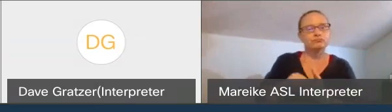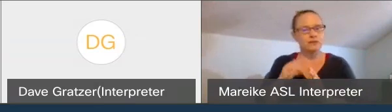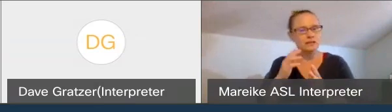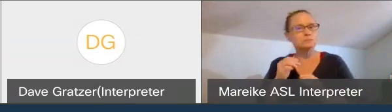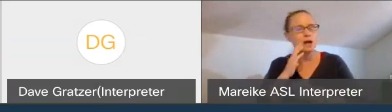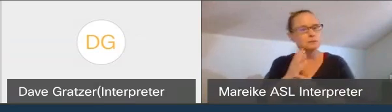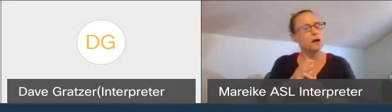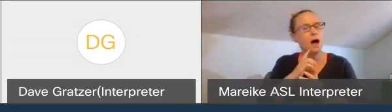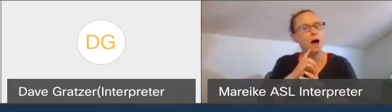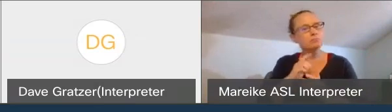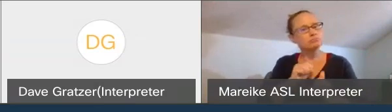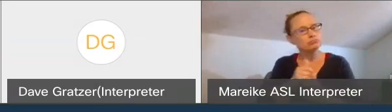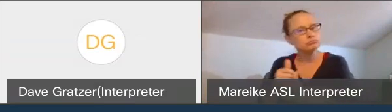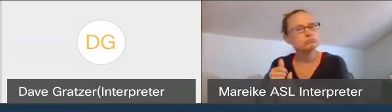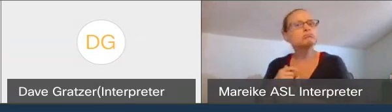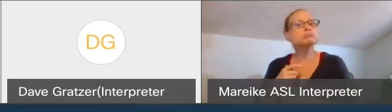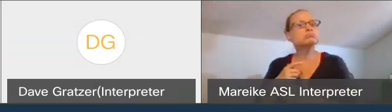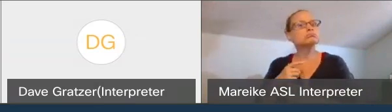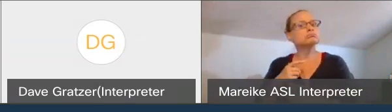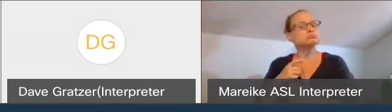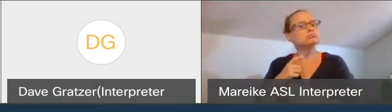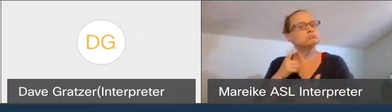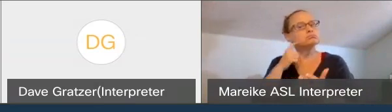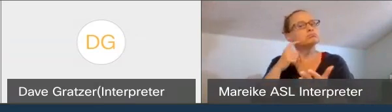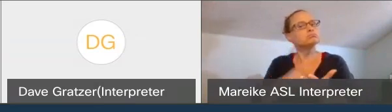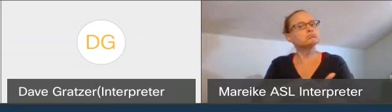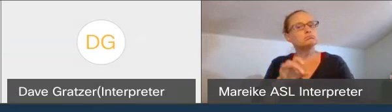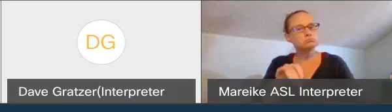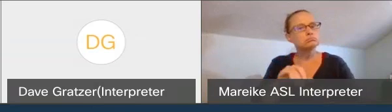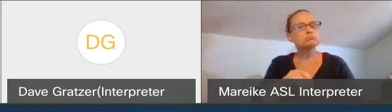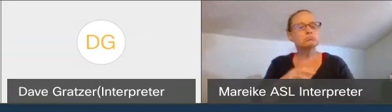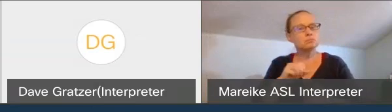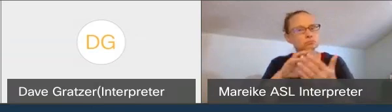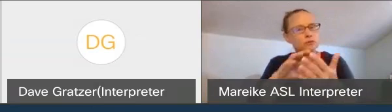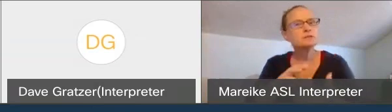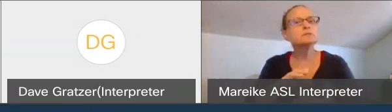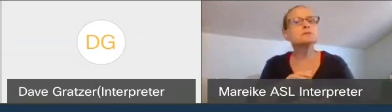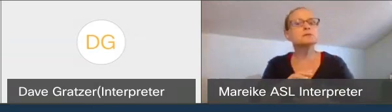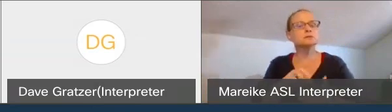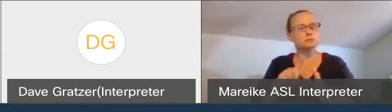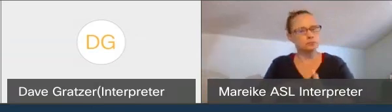and, you know, acknowledge that, and--and address it, and then get the dialogue going.